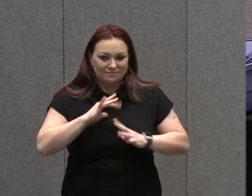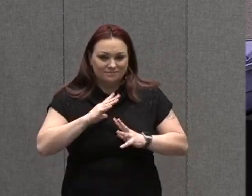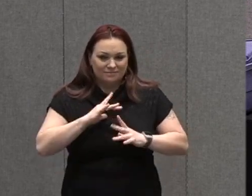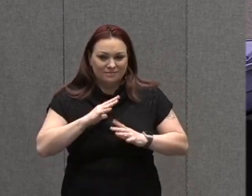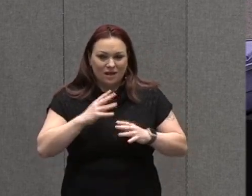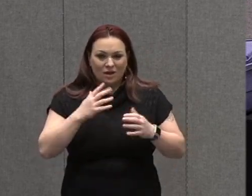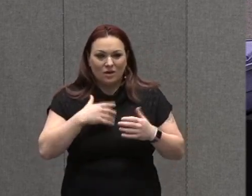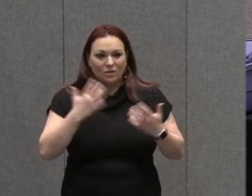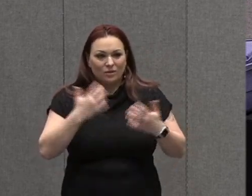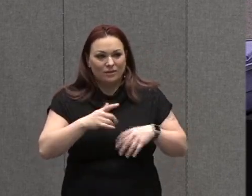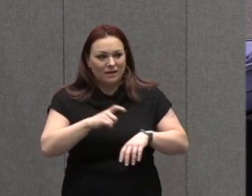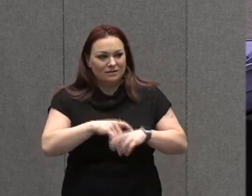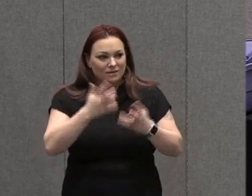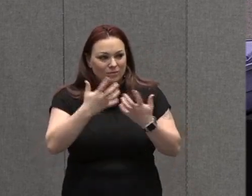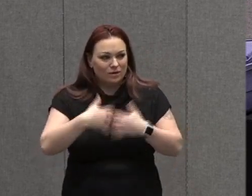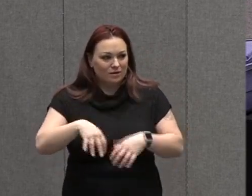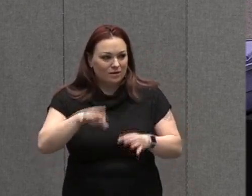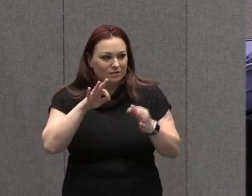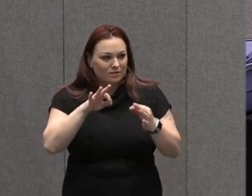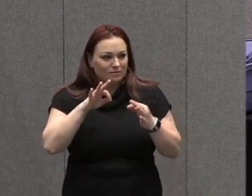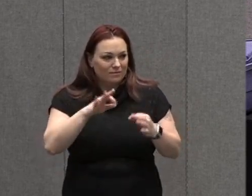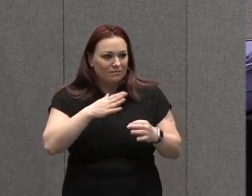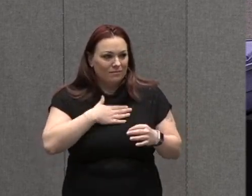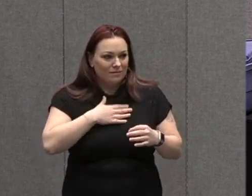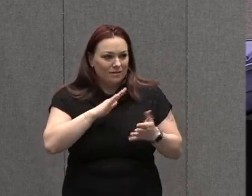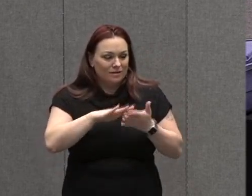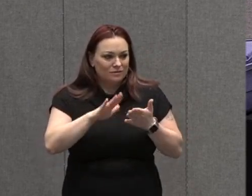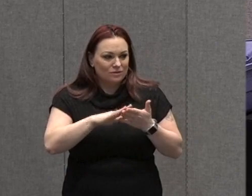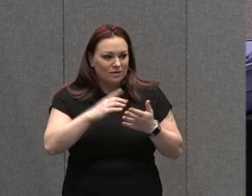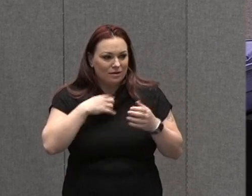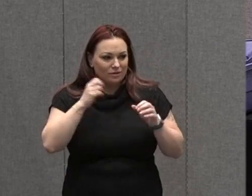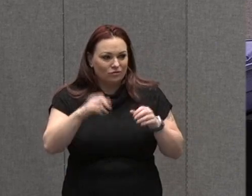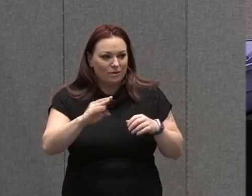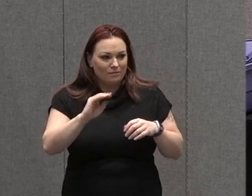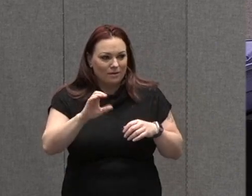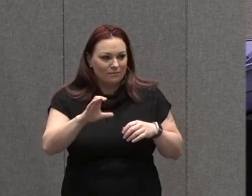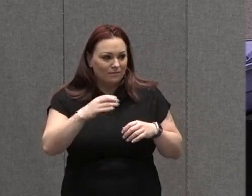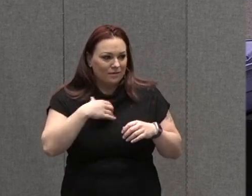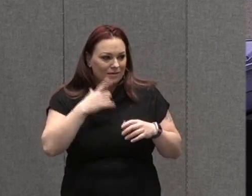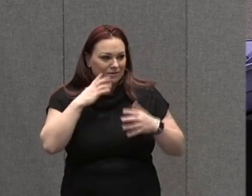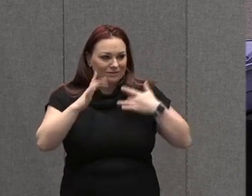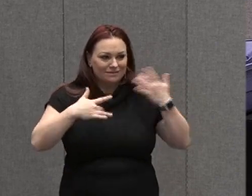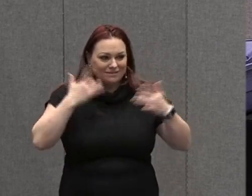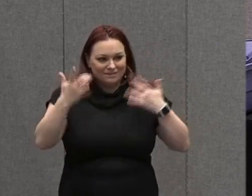Ooh that timing worked out perfectly! Excuse me I dropped my mic but okay, see I got too excited, I was like whoo!